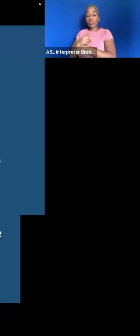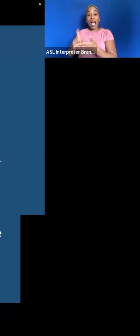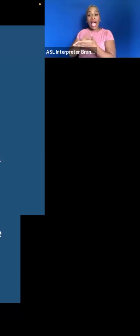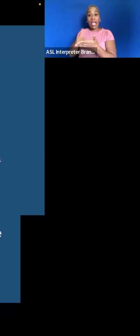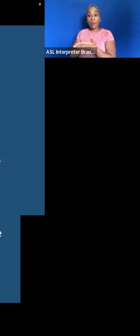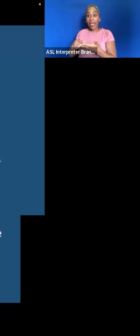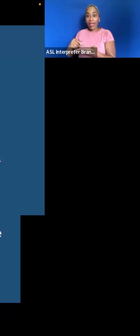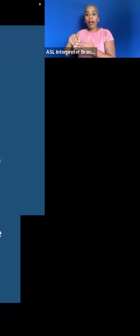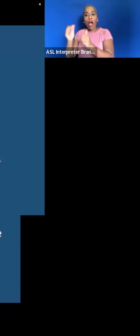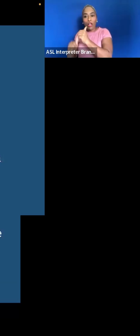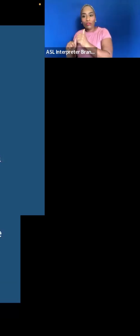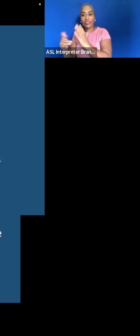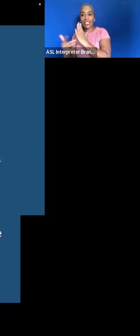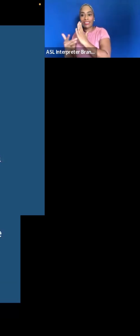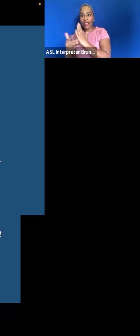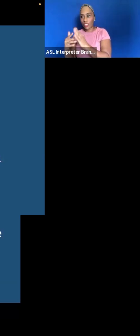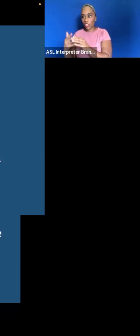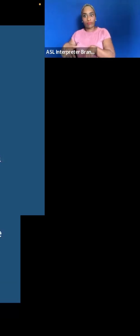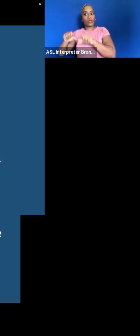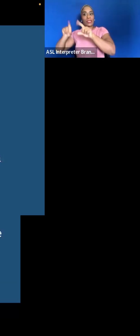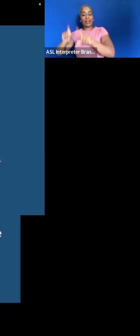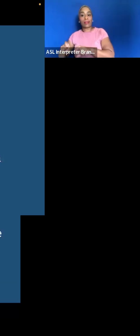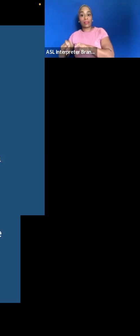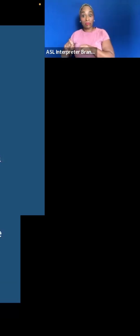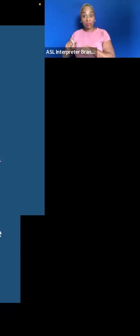Are they going to need to test over several days?